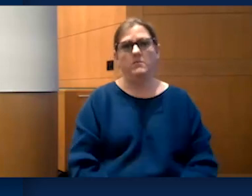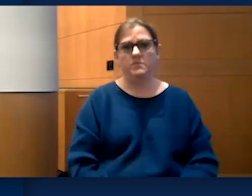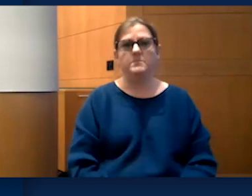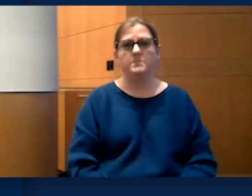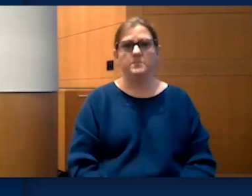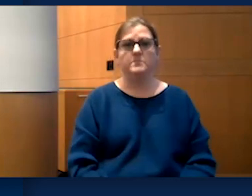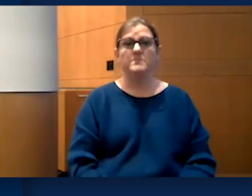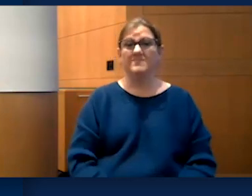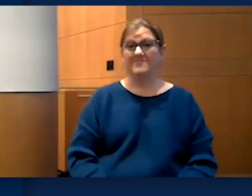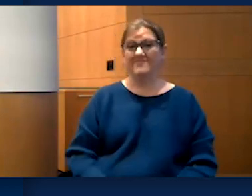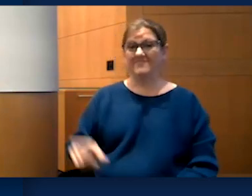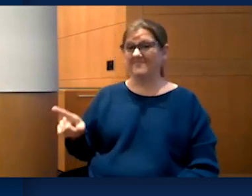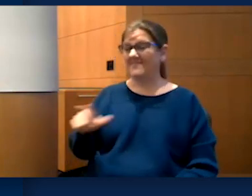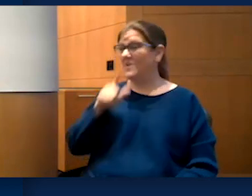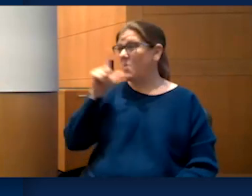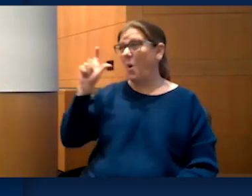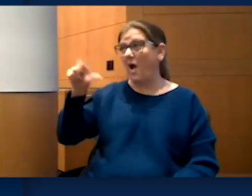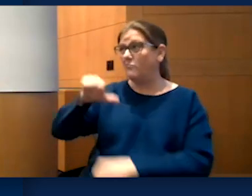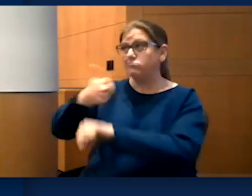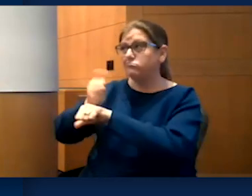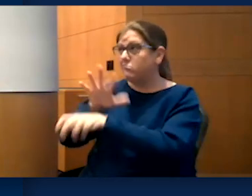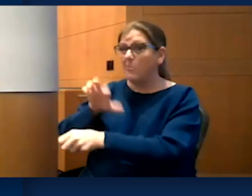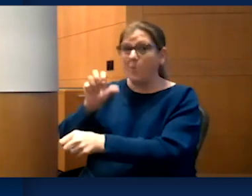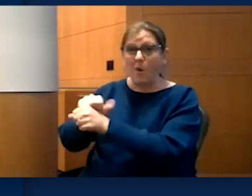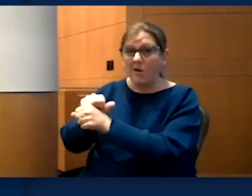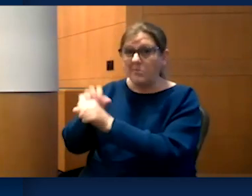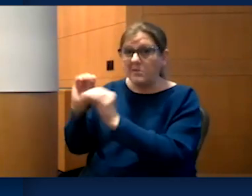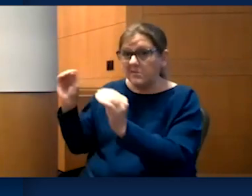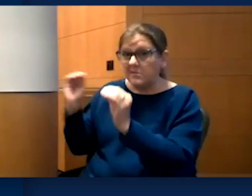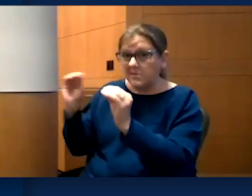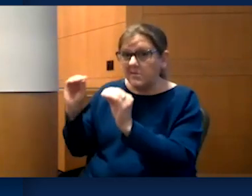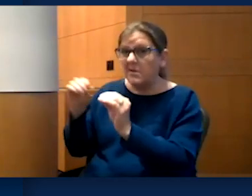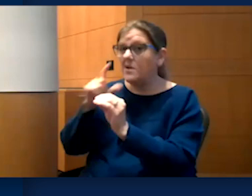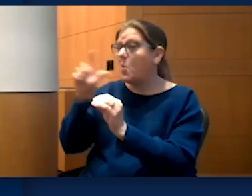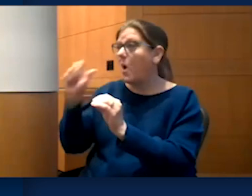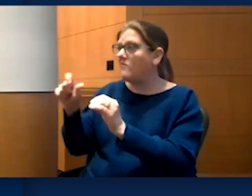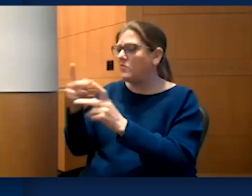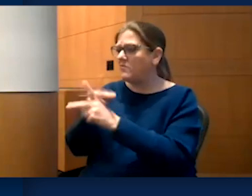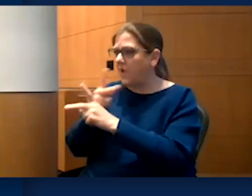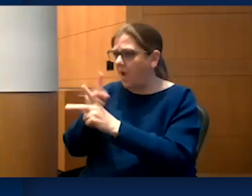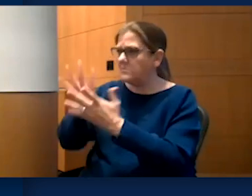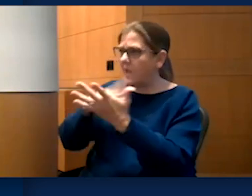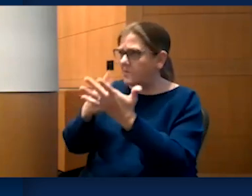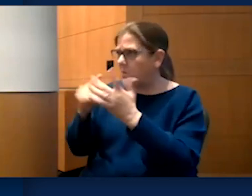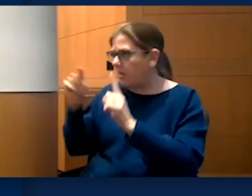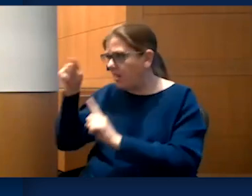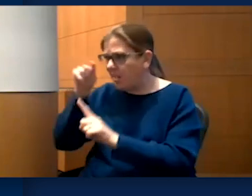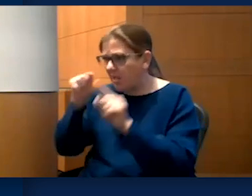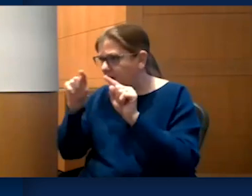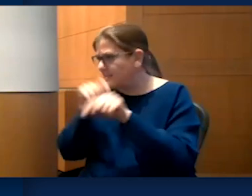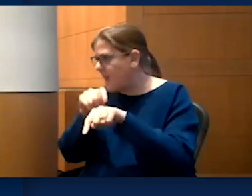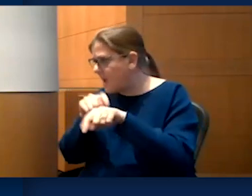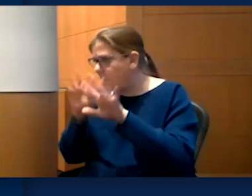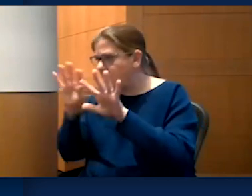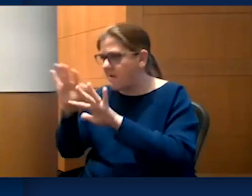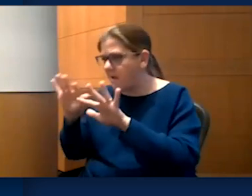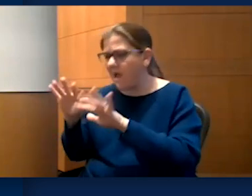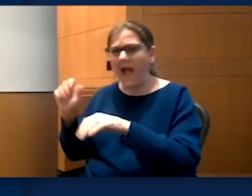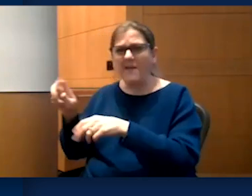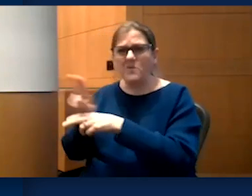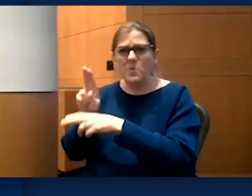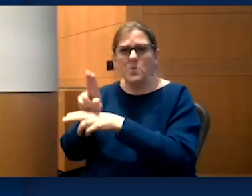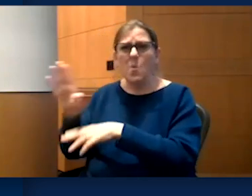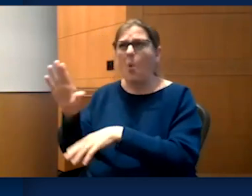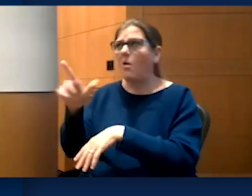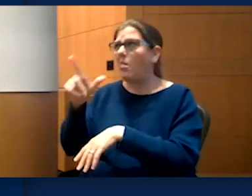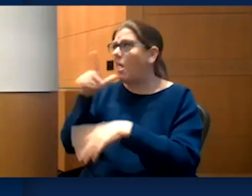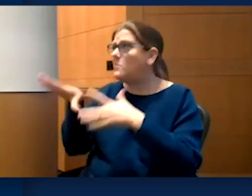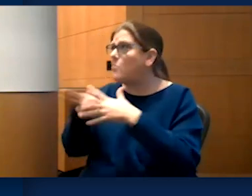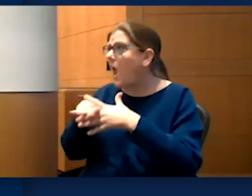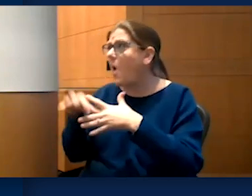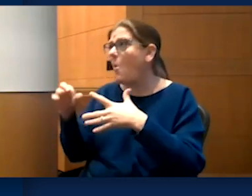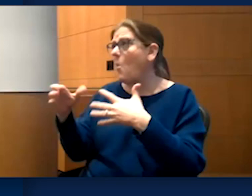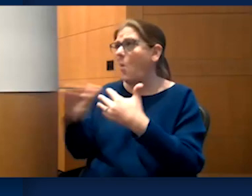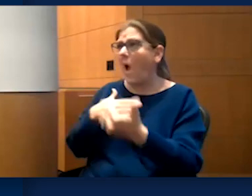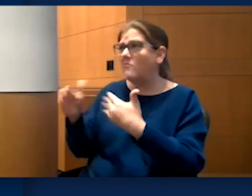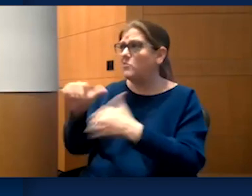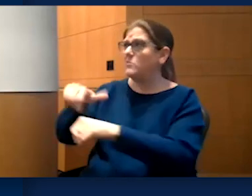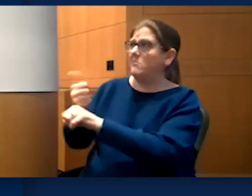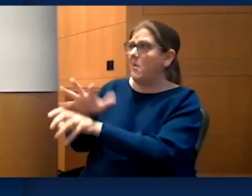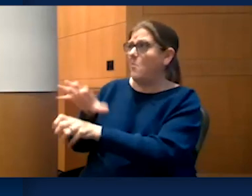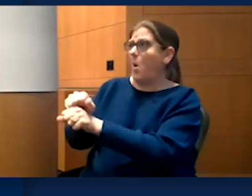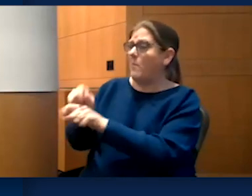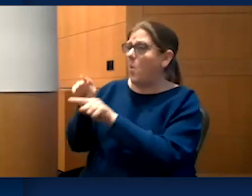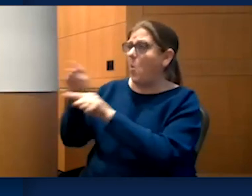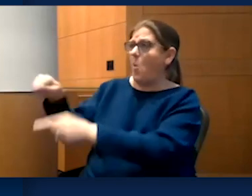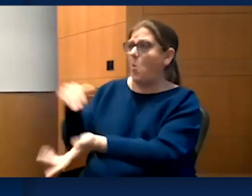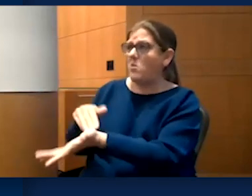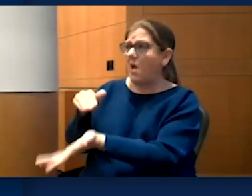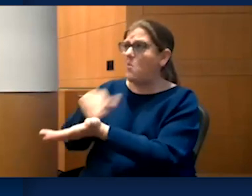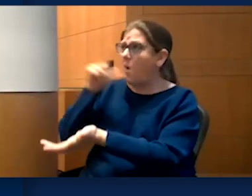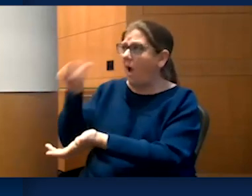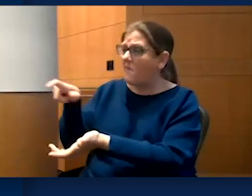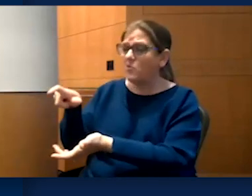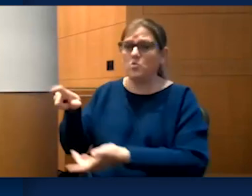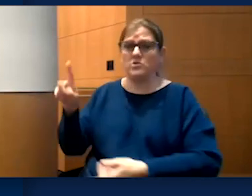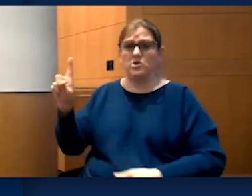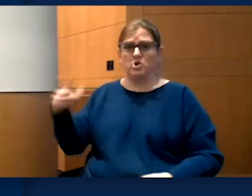You know, you don't have to make an appointment. You don't have to work around your schedule. You don't have to use your, I don't know, lunch break or whatever to make an appointment to go in and do this. It's just you. And you're at home. You mail a box and it's incredibly simple.